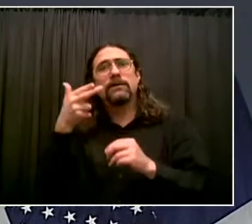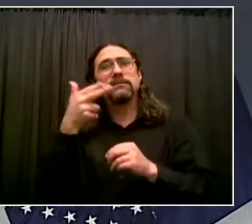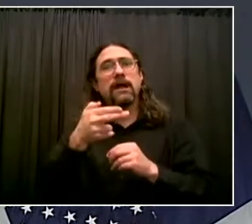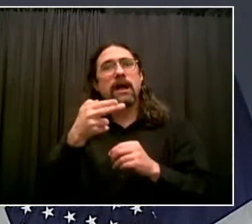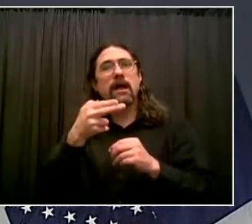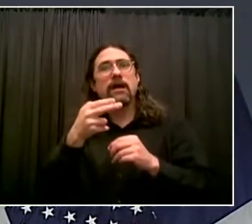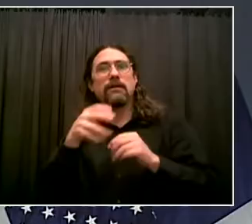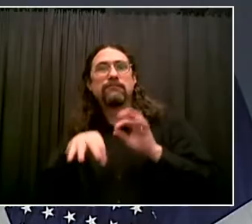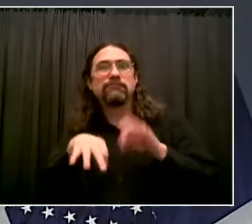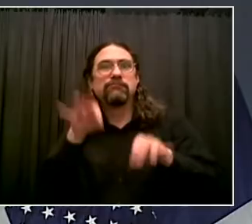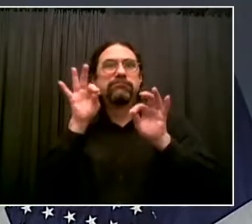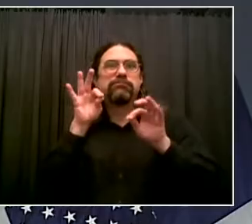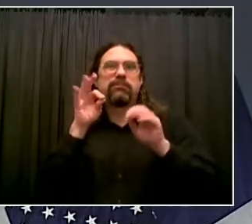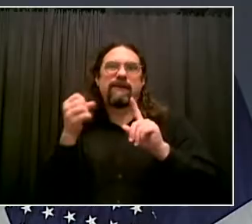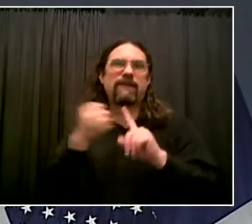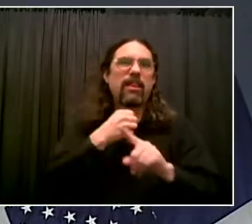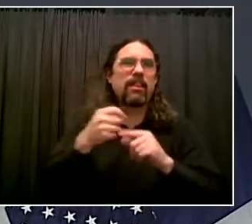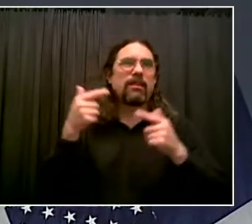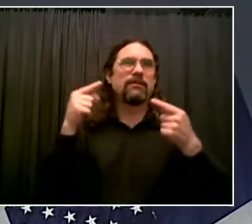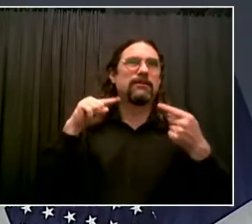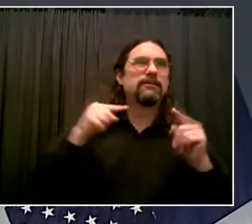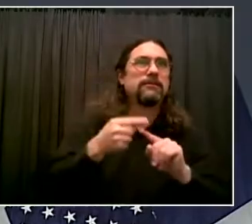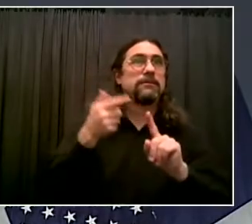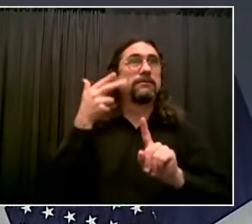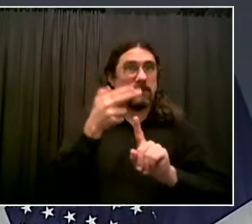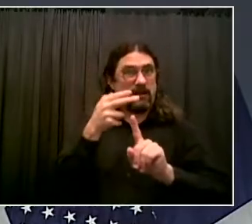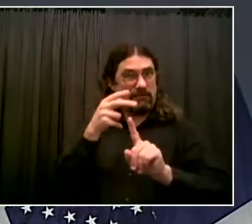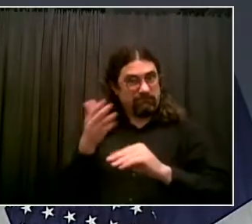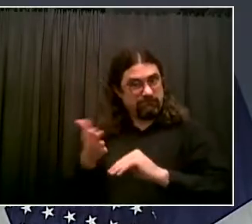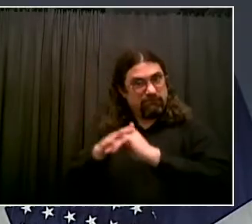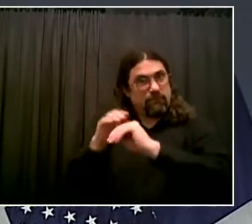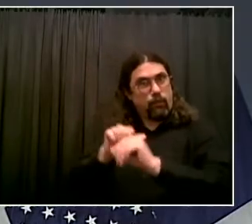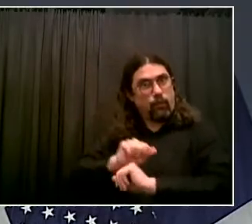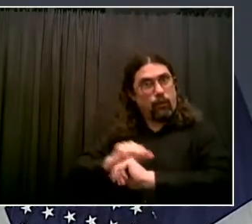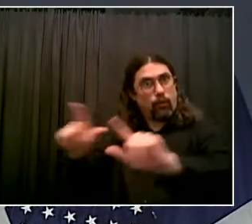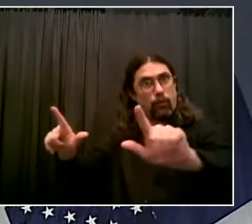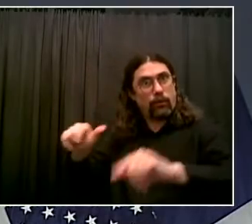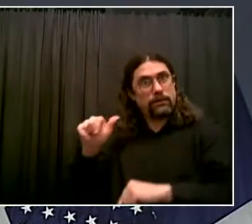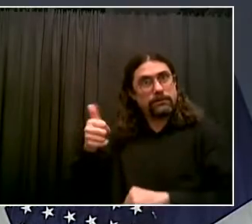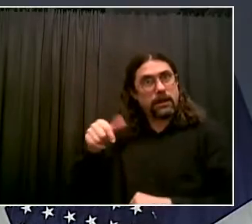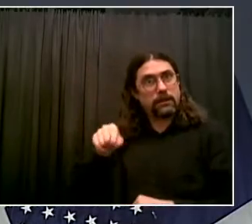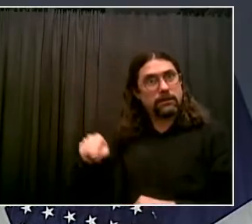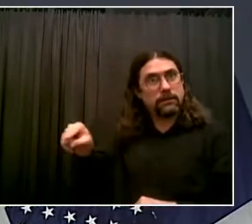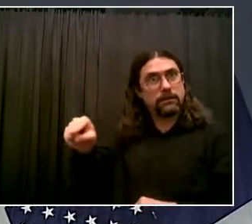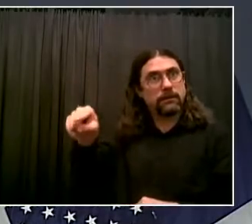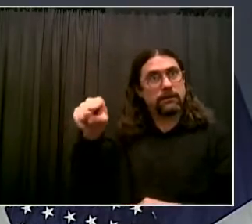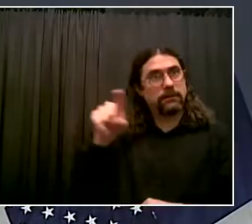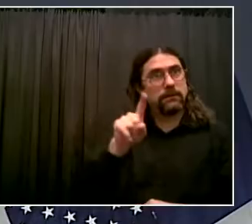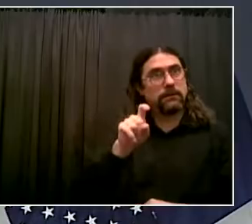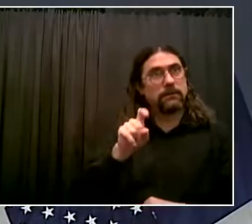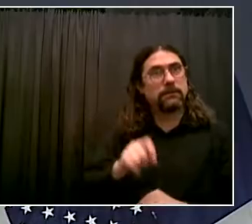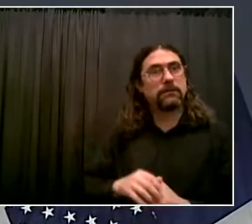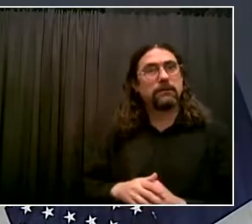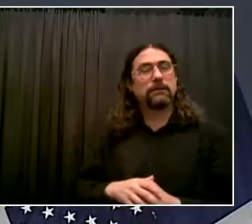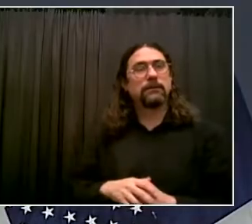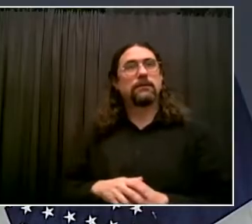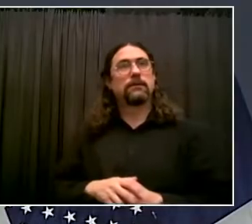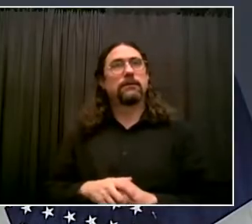PRECINCTS THE